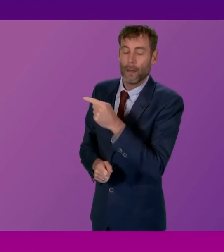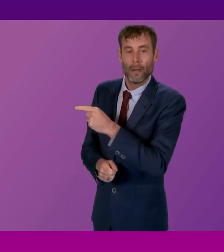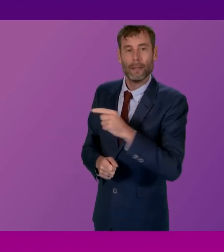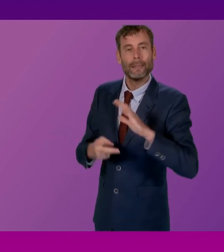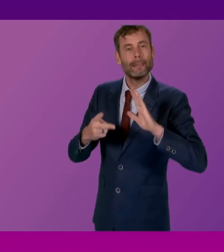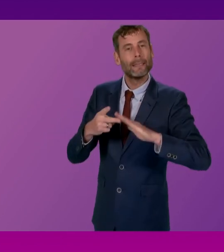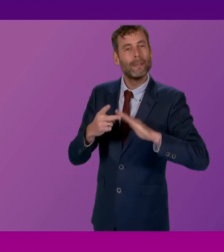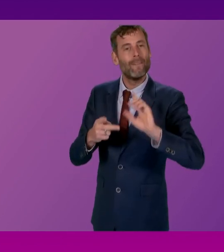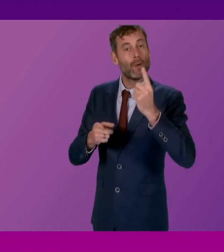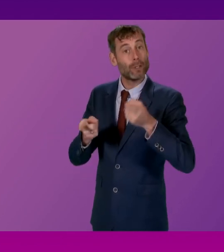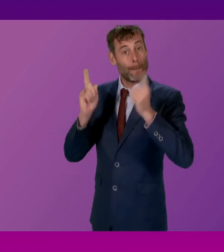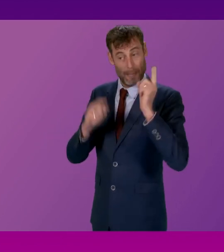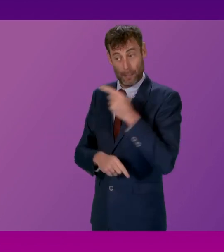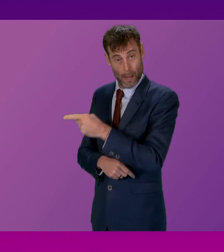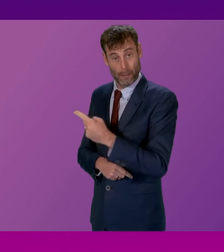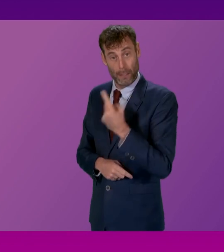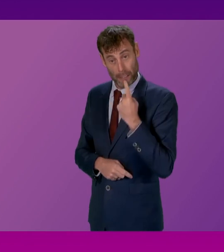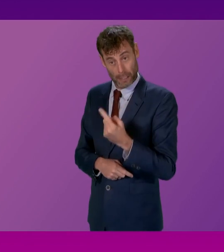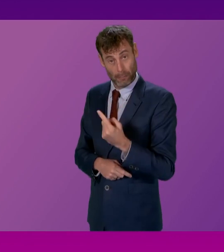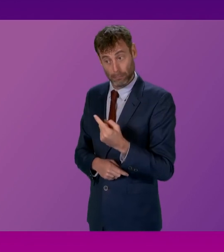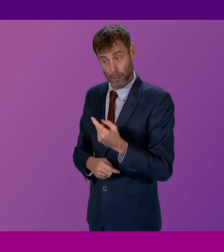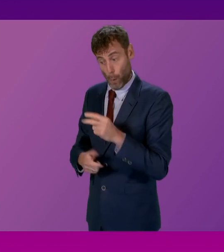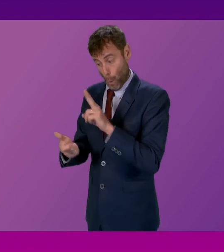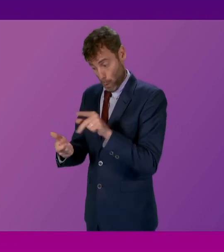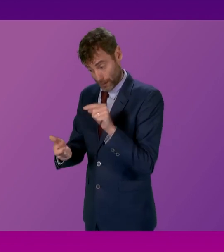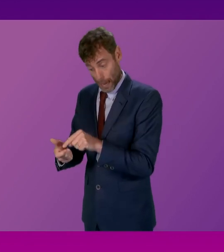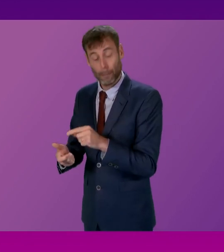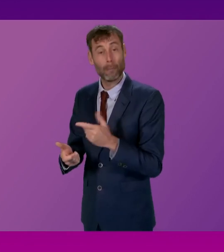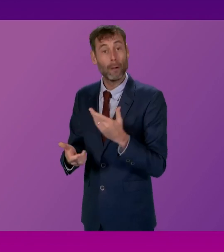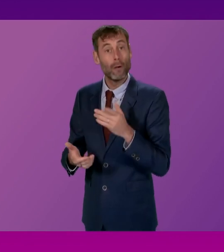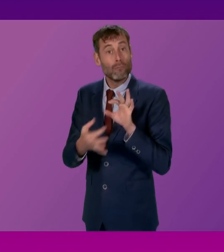week—may not be relevant. Anas Sarwar is right that it is for the inquiry to determine that.